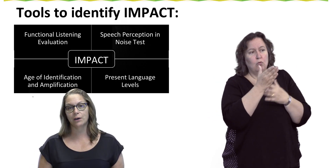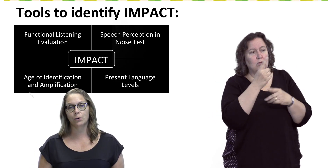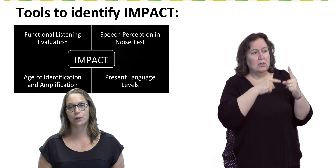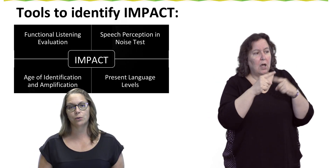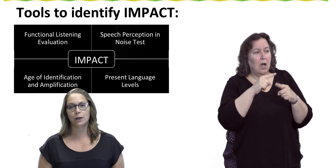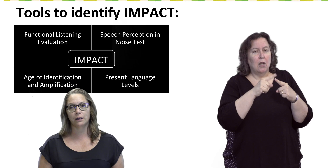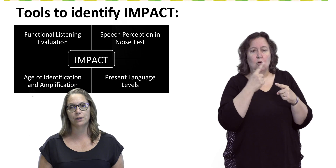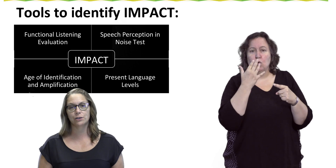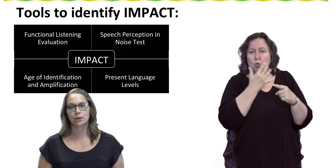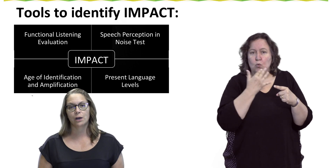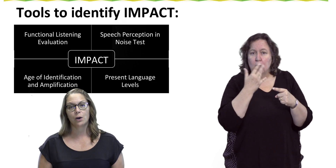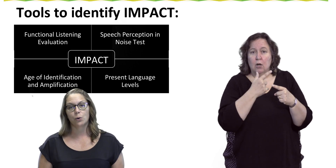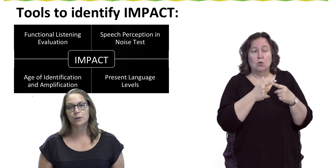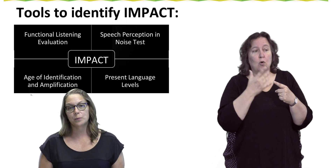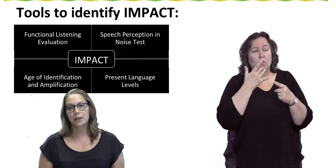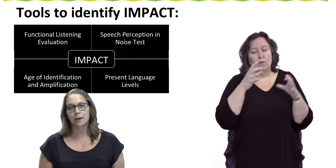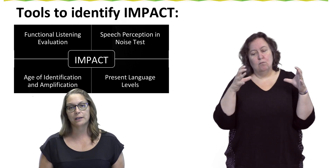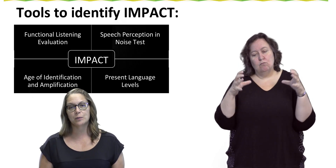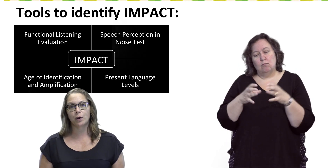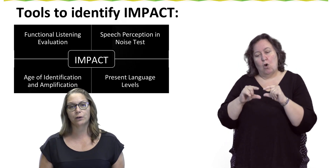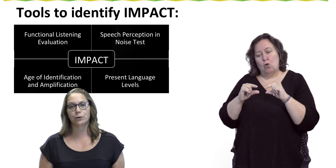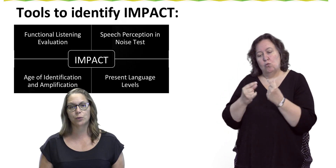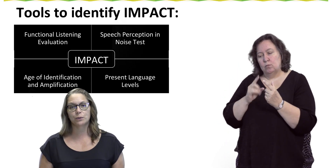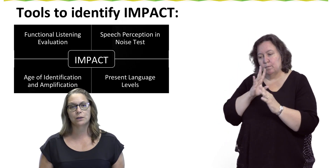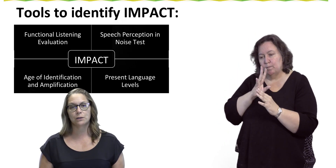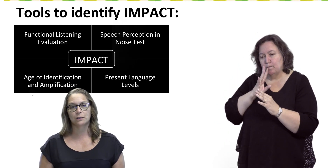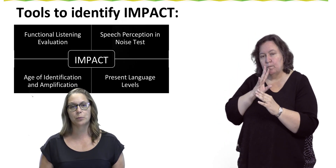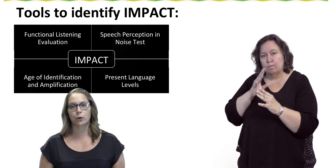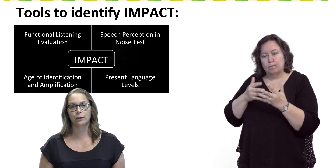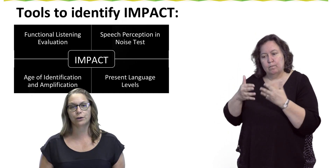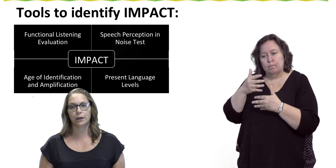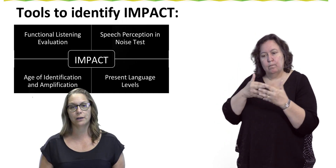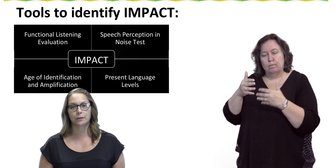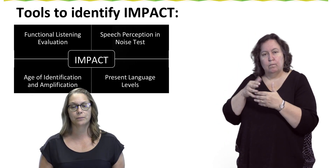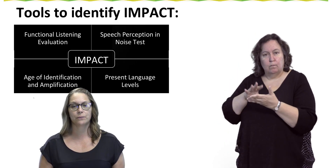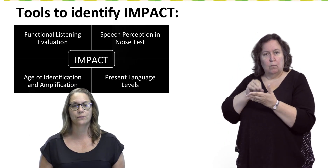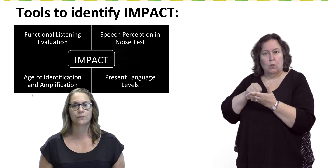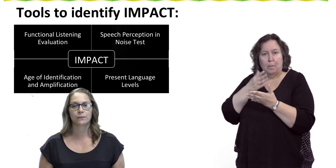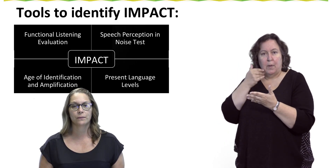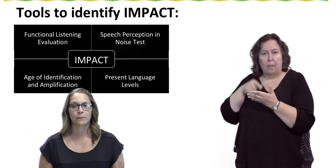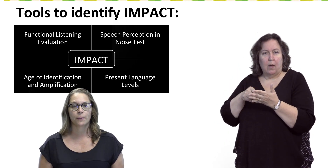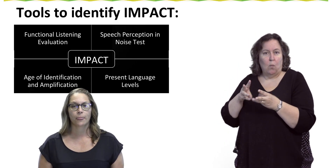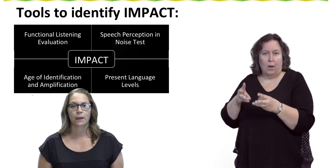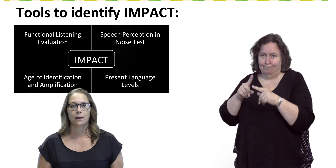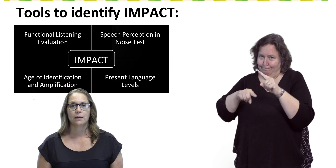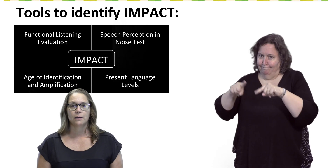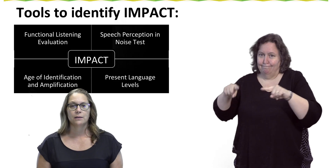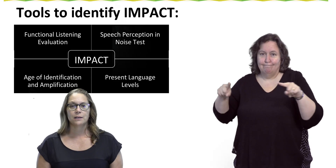or cued English or speaking in smaller groups to support learning.